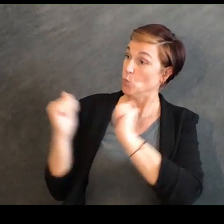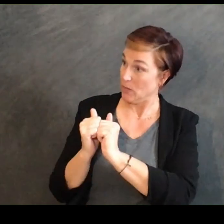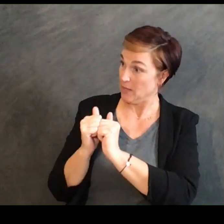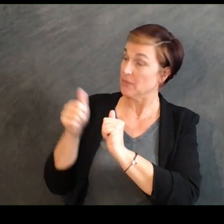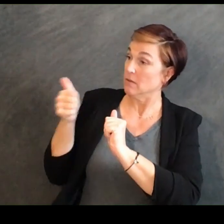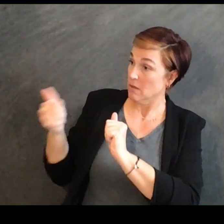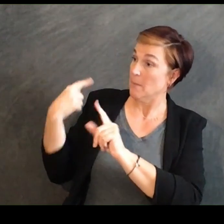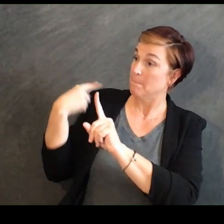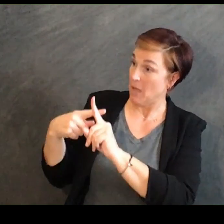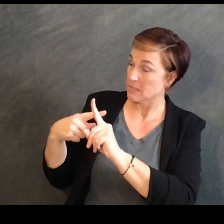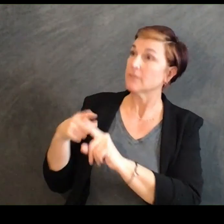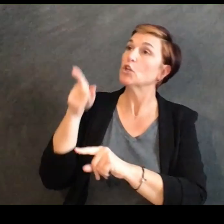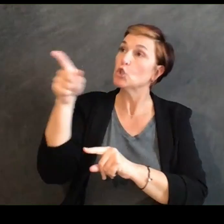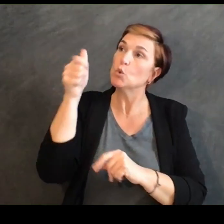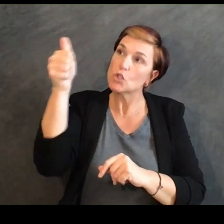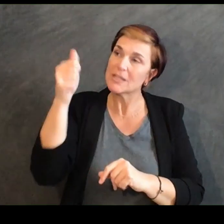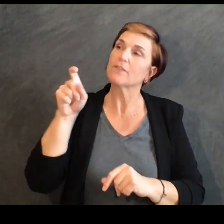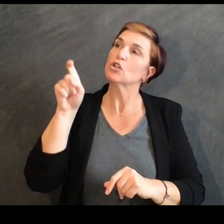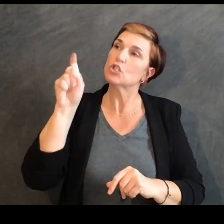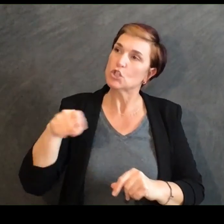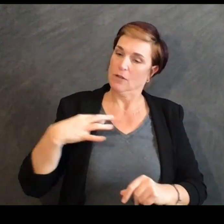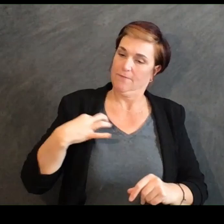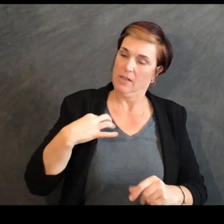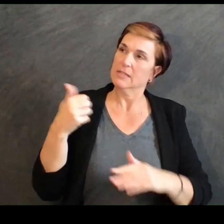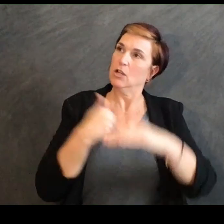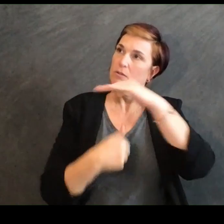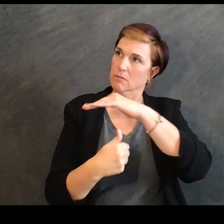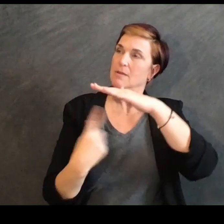you say your White House doctor is telling you something different